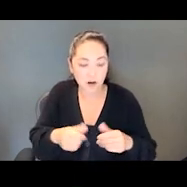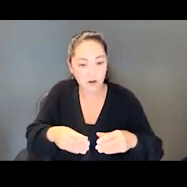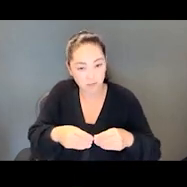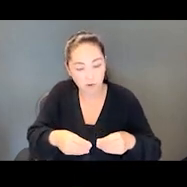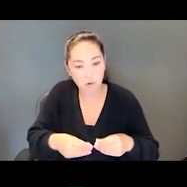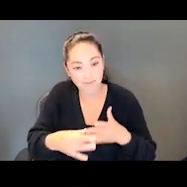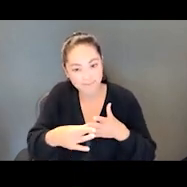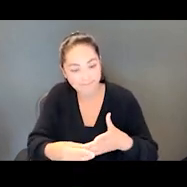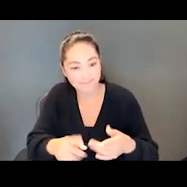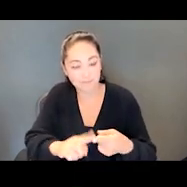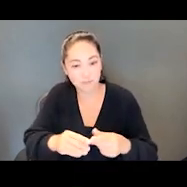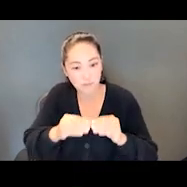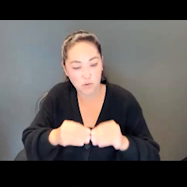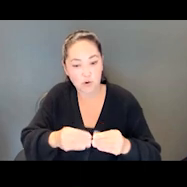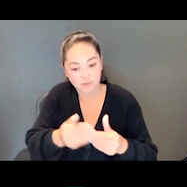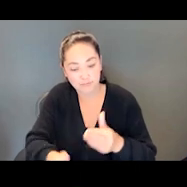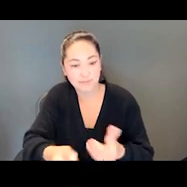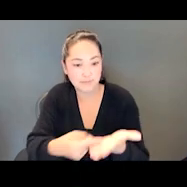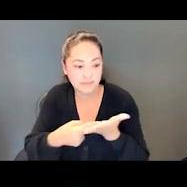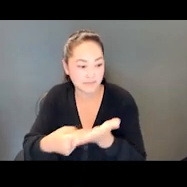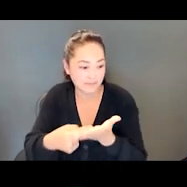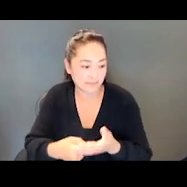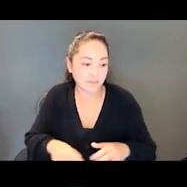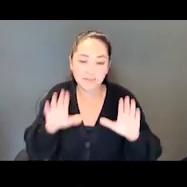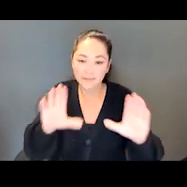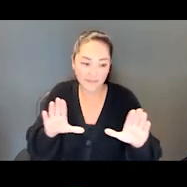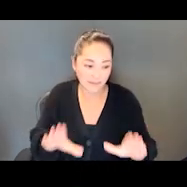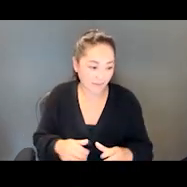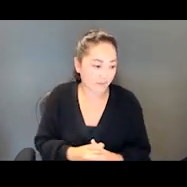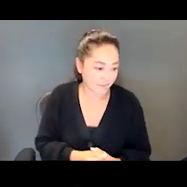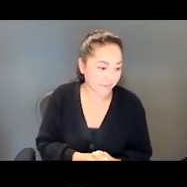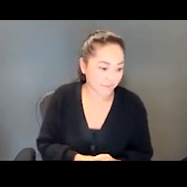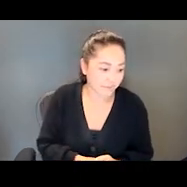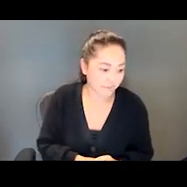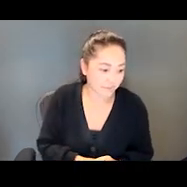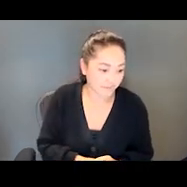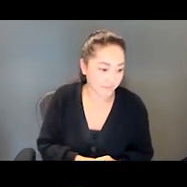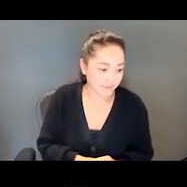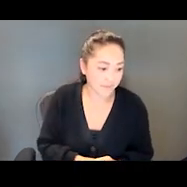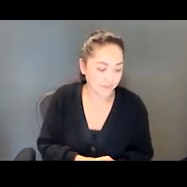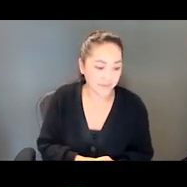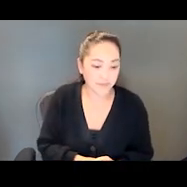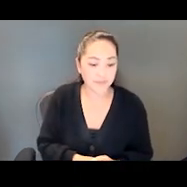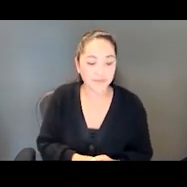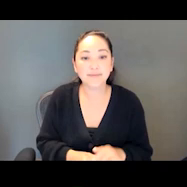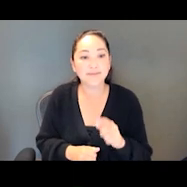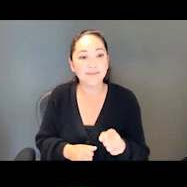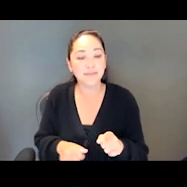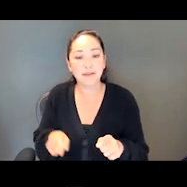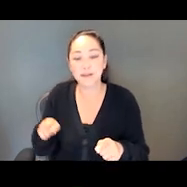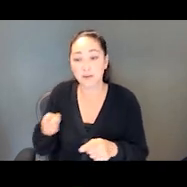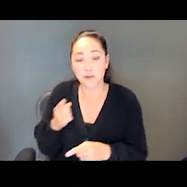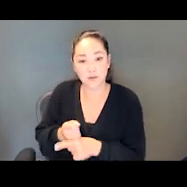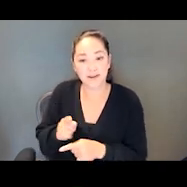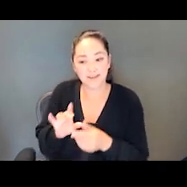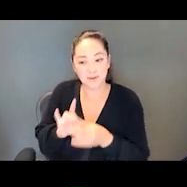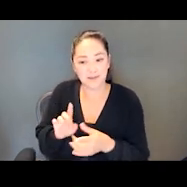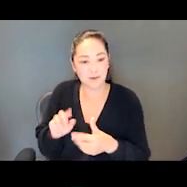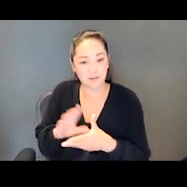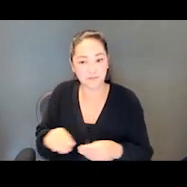And I think I think if we can. Kind of put people. In, you know, in the mindset of being